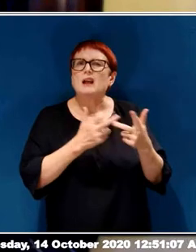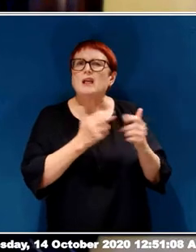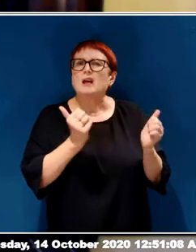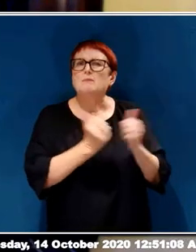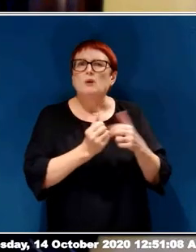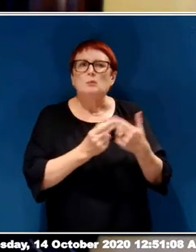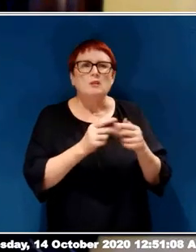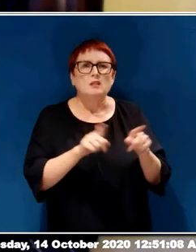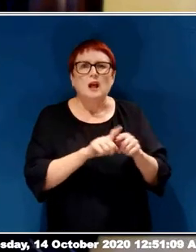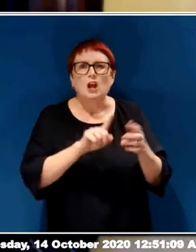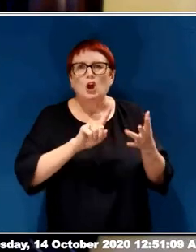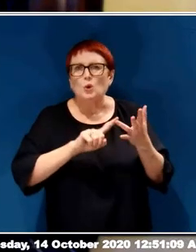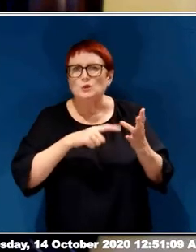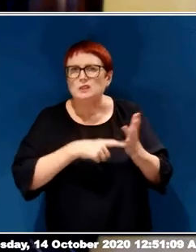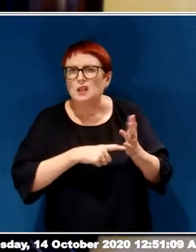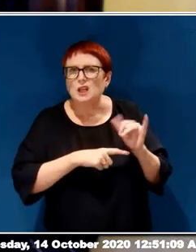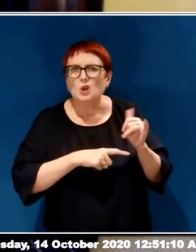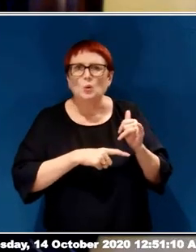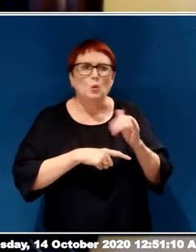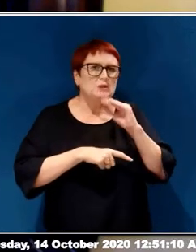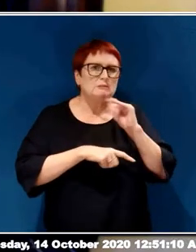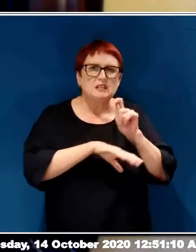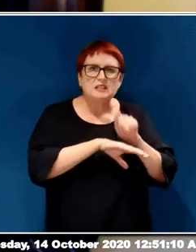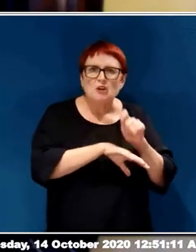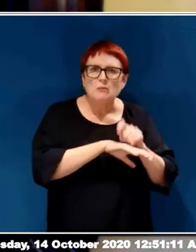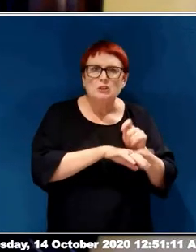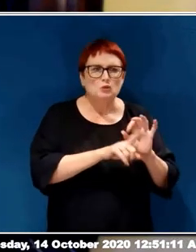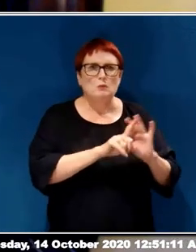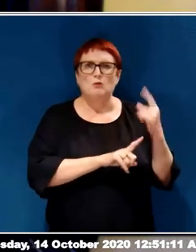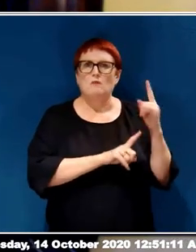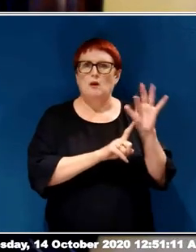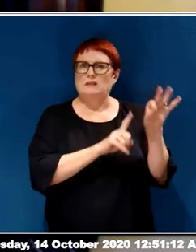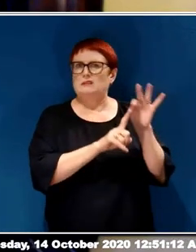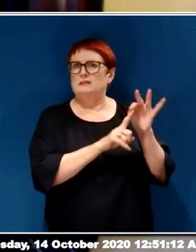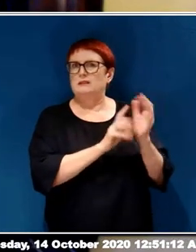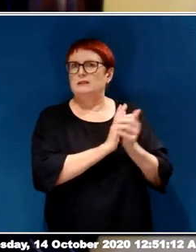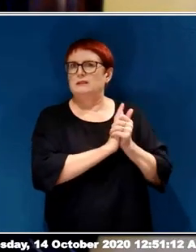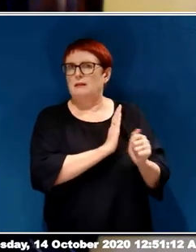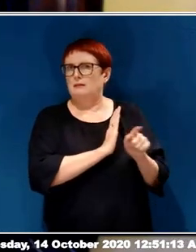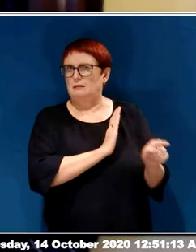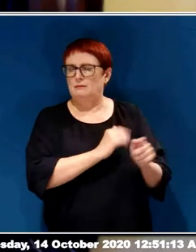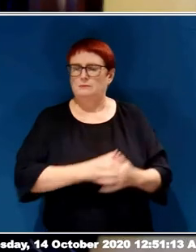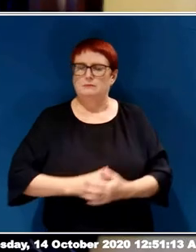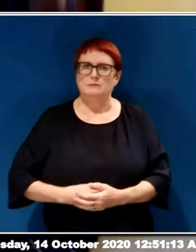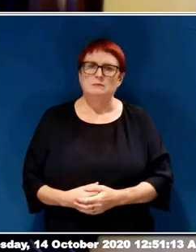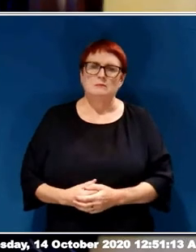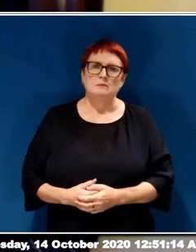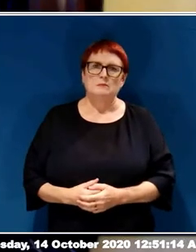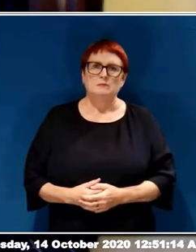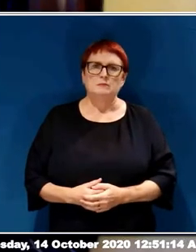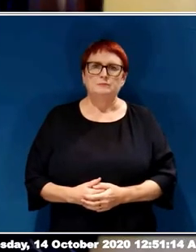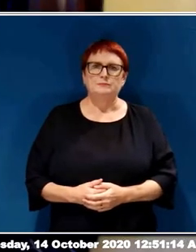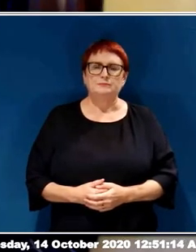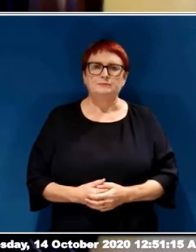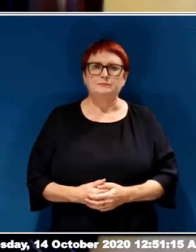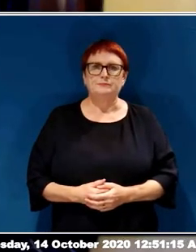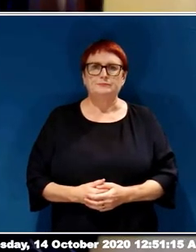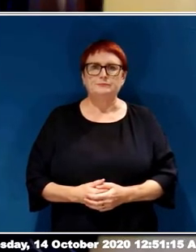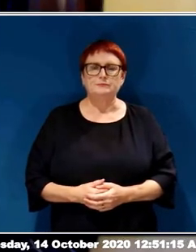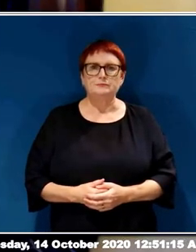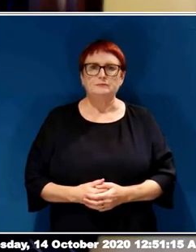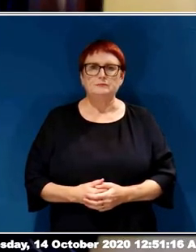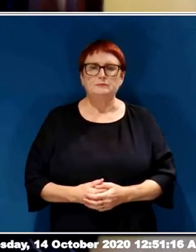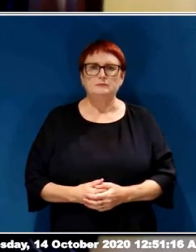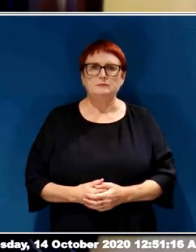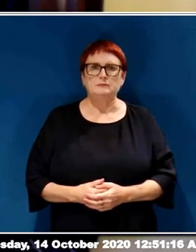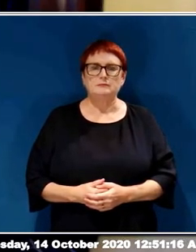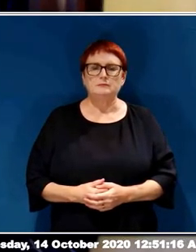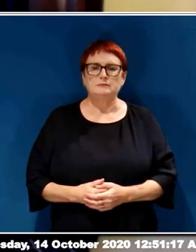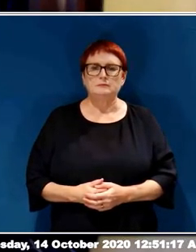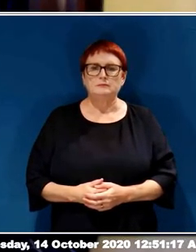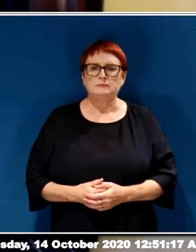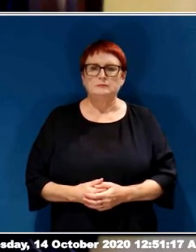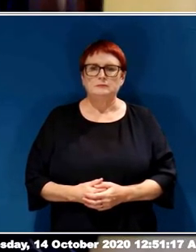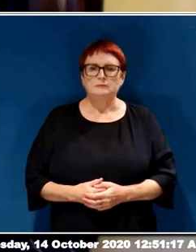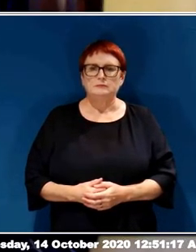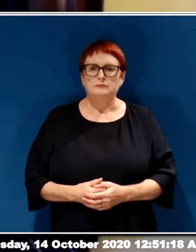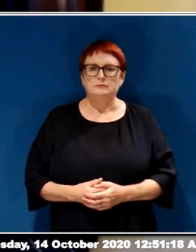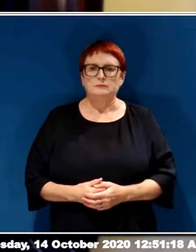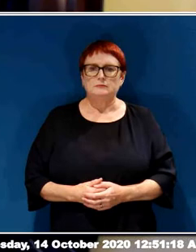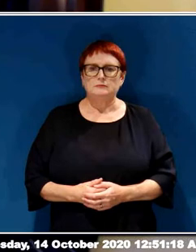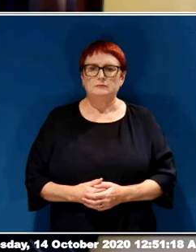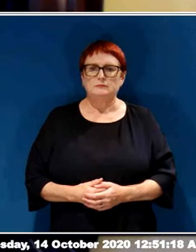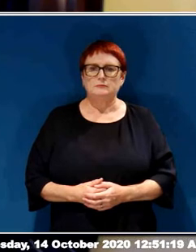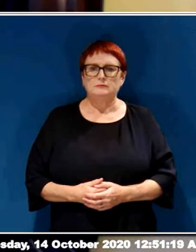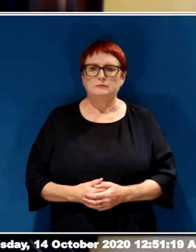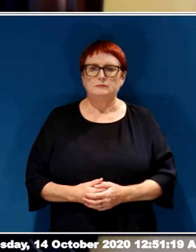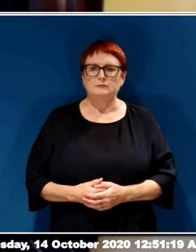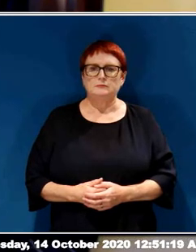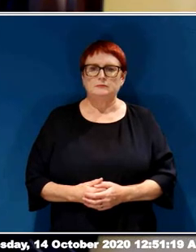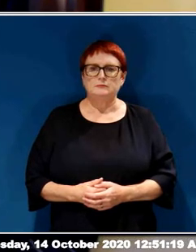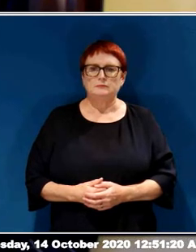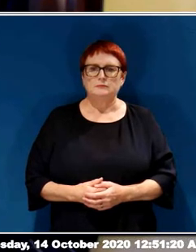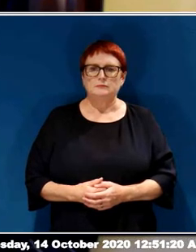And that may be - or the focus is on addressing something within the student